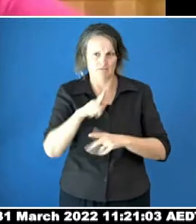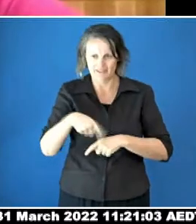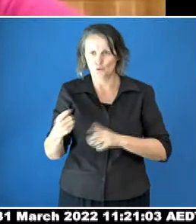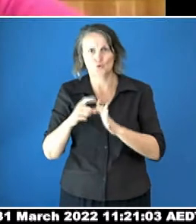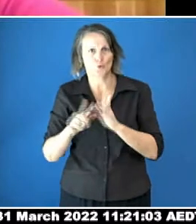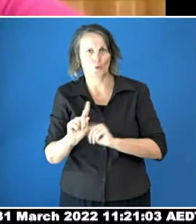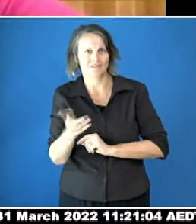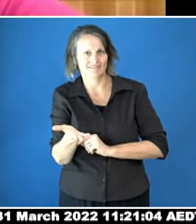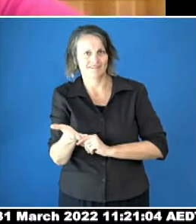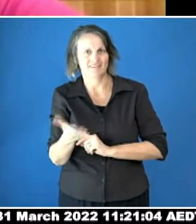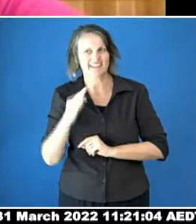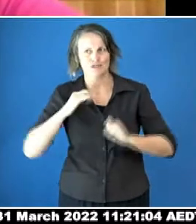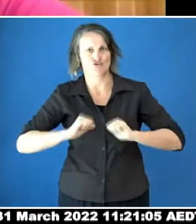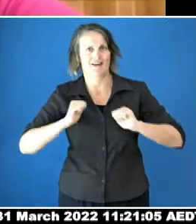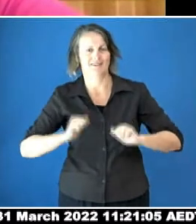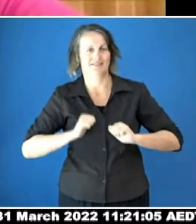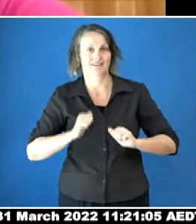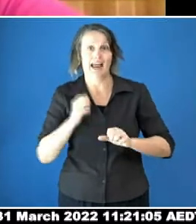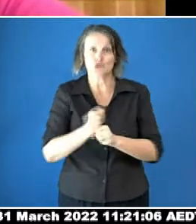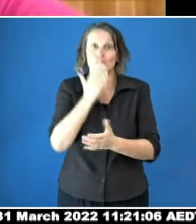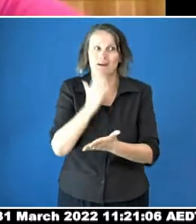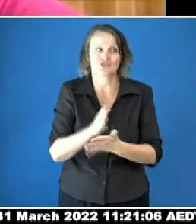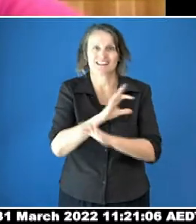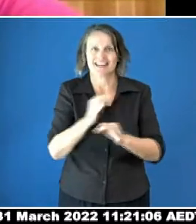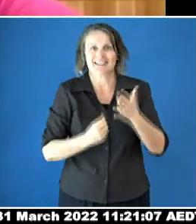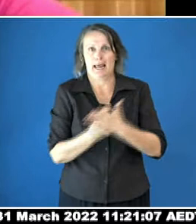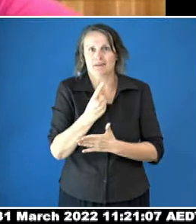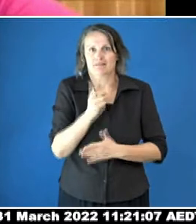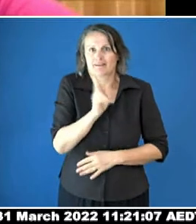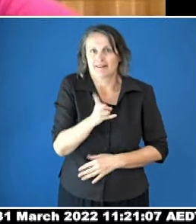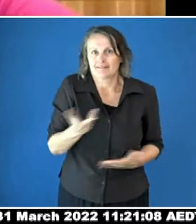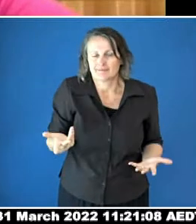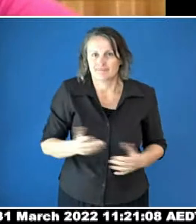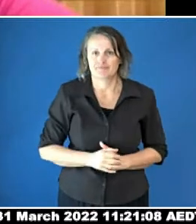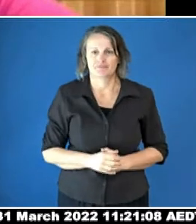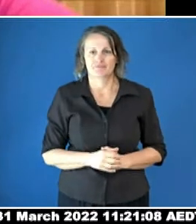But also, as I understand it, to ensure that it doesn't happen in the first place. It's not -- NIKY'S MUM: Yes.